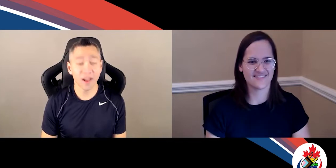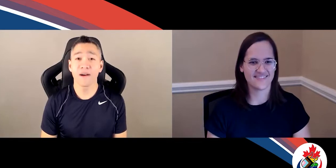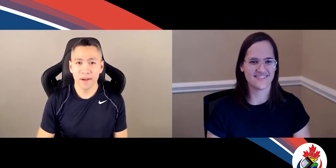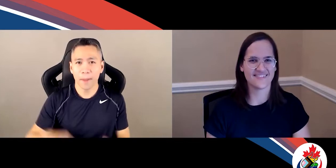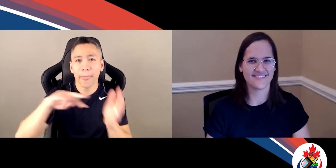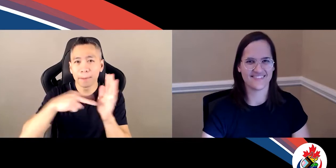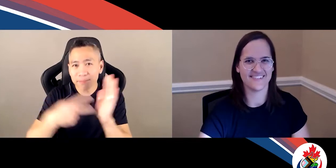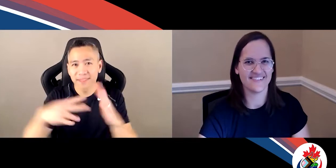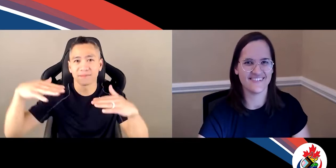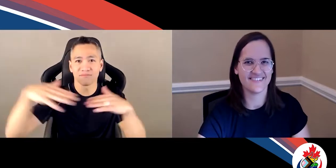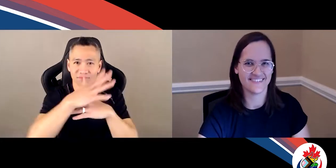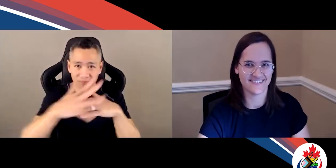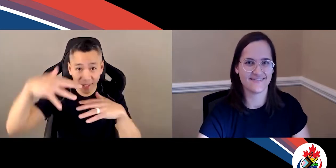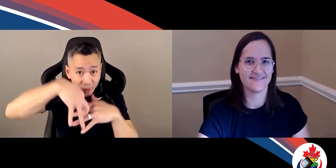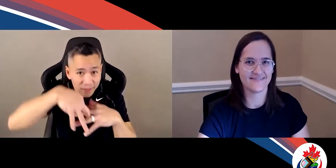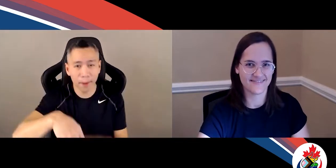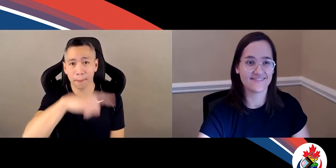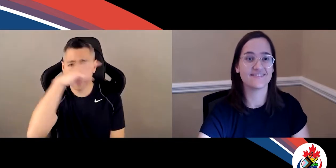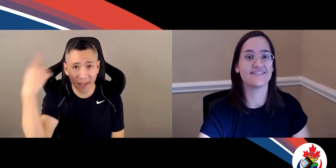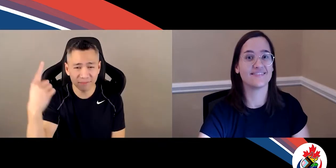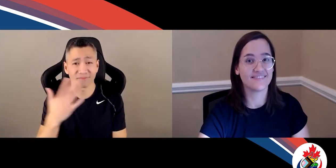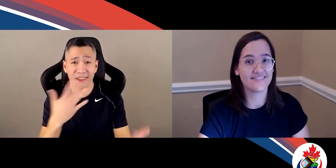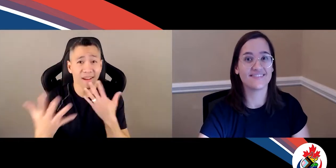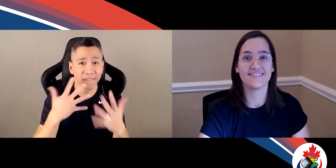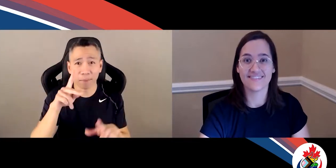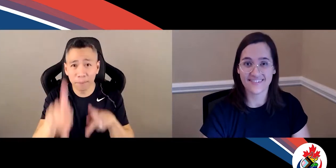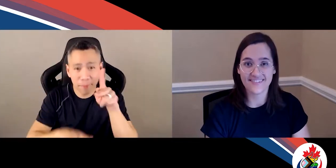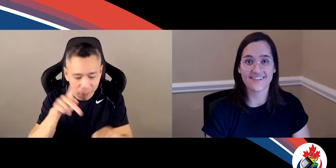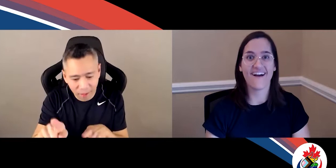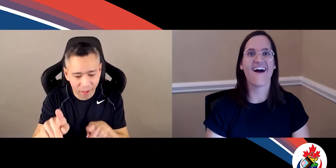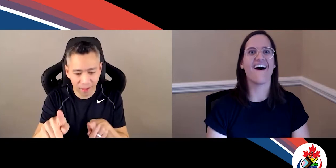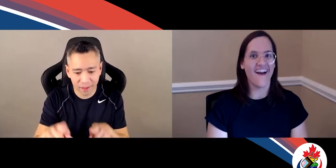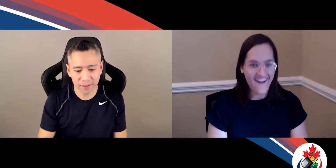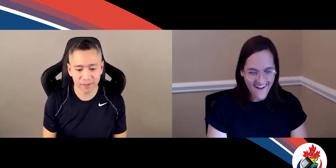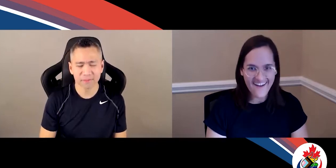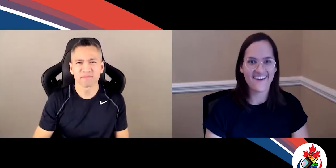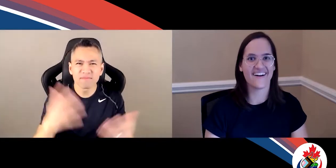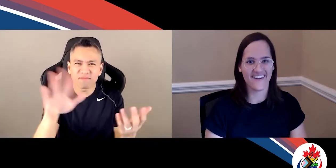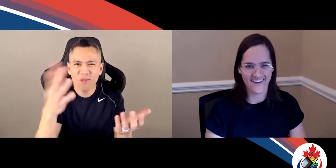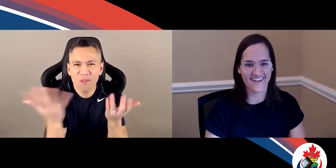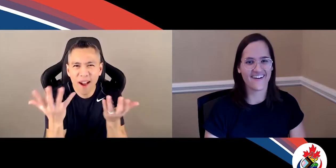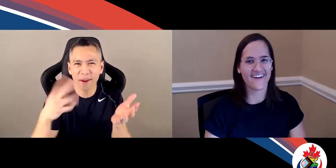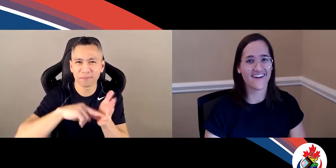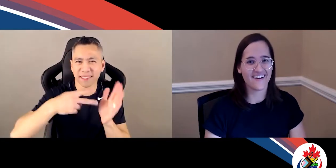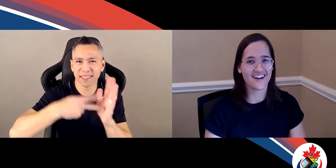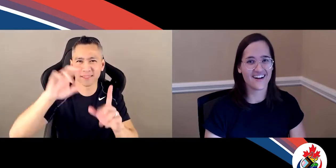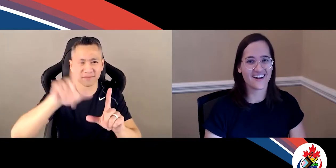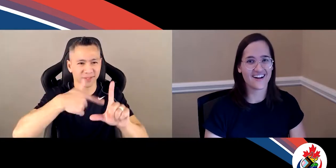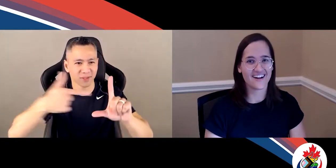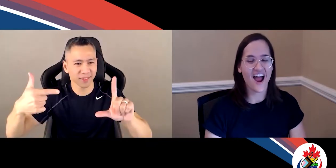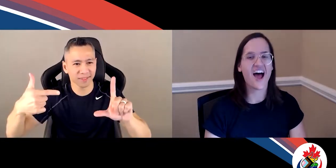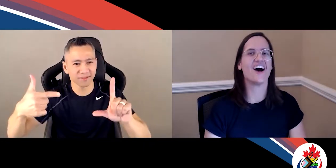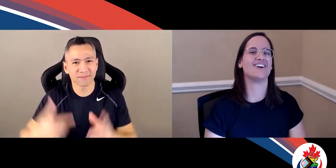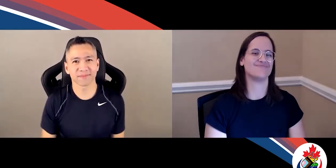Indigenous, Black, and People of Colour! Hey, what does LGBTQIA2S+ mean?